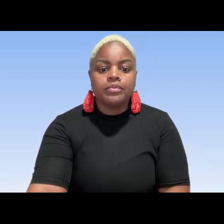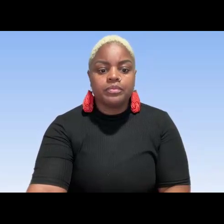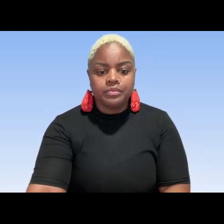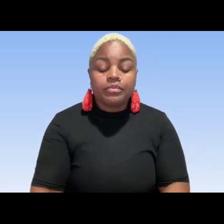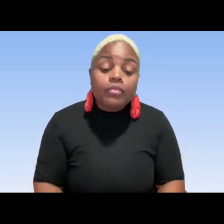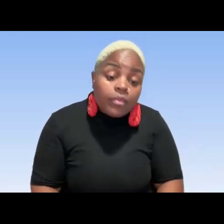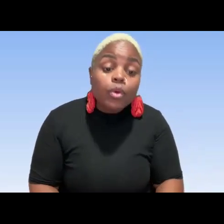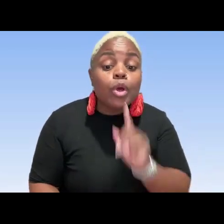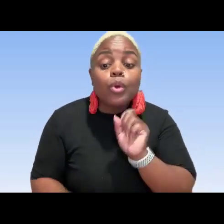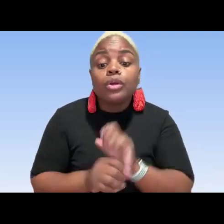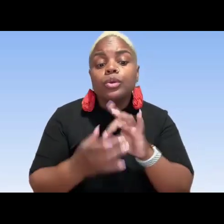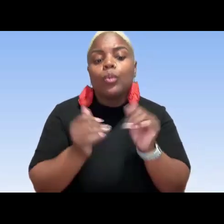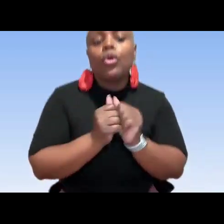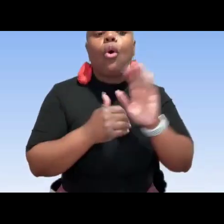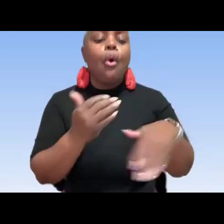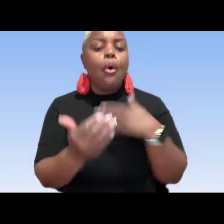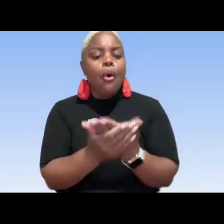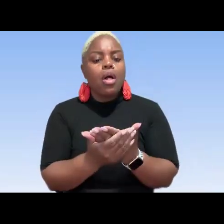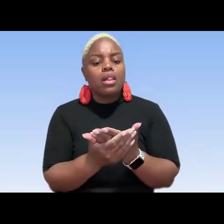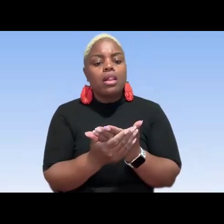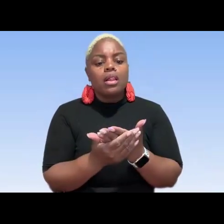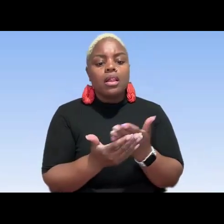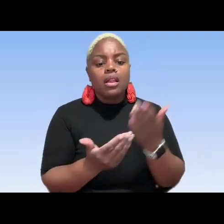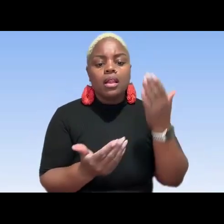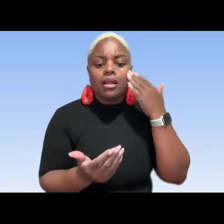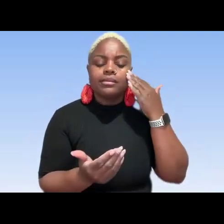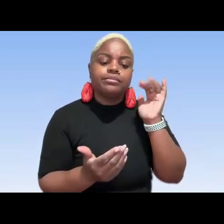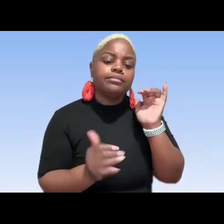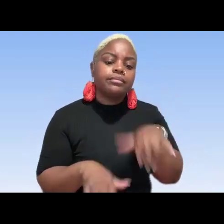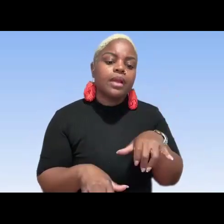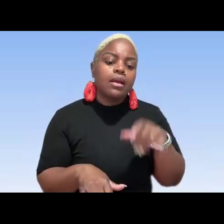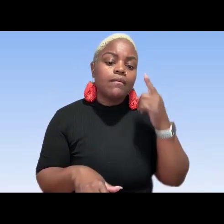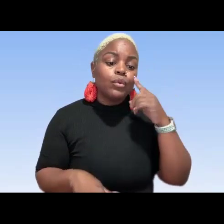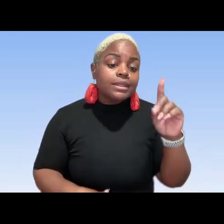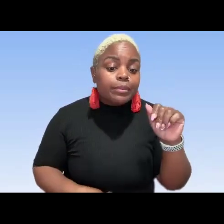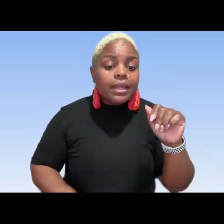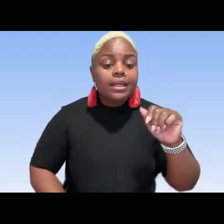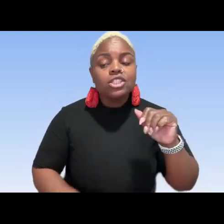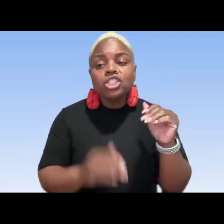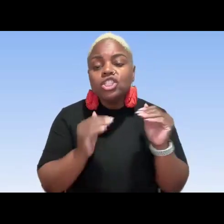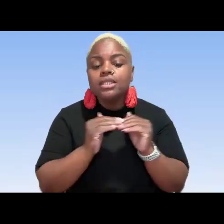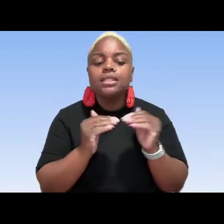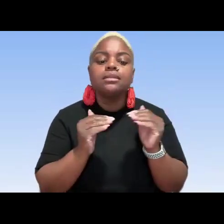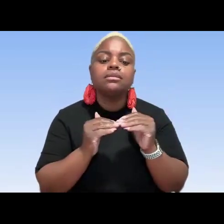for immigrant rights, for disability justice, the fight for labor justice, transgender justice,